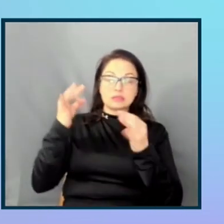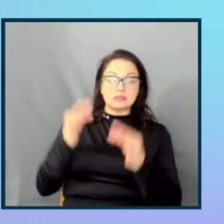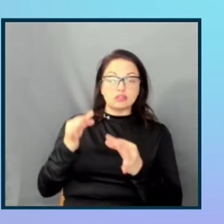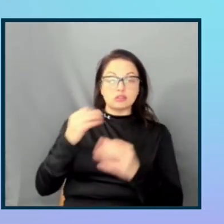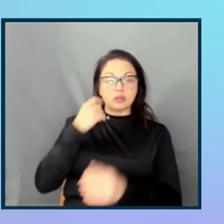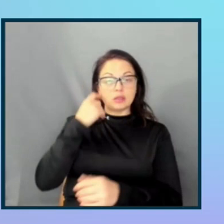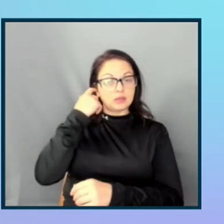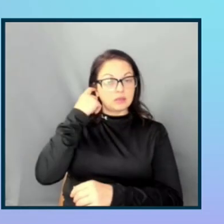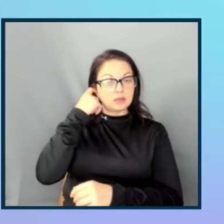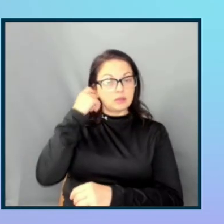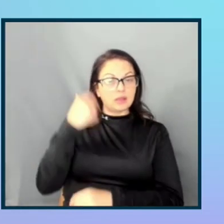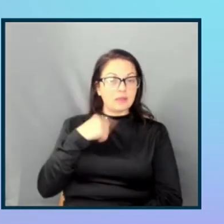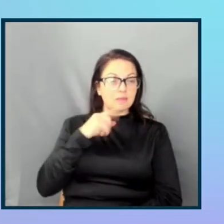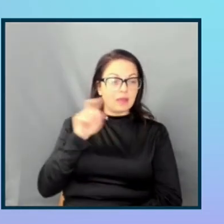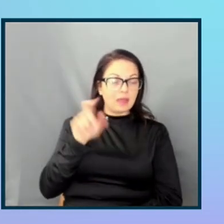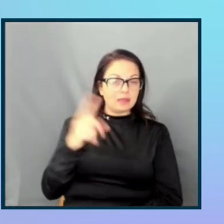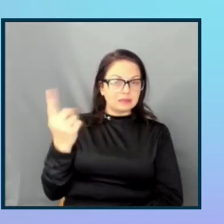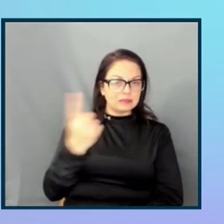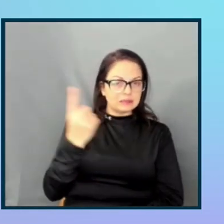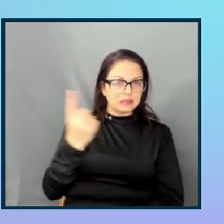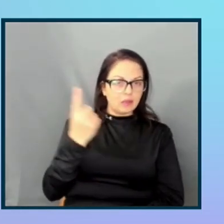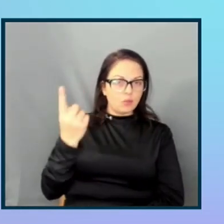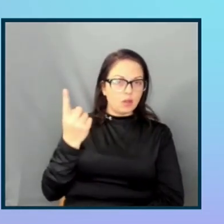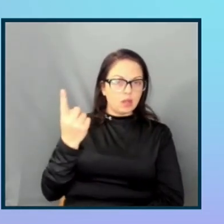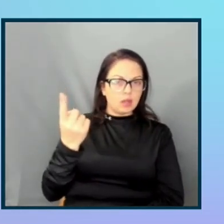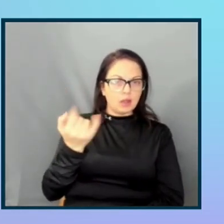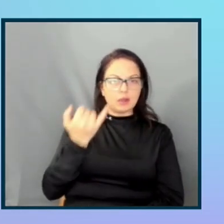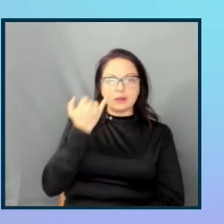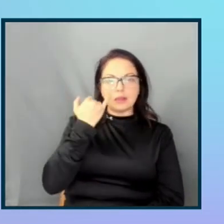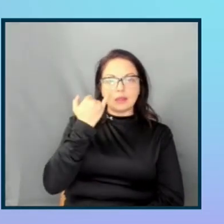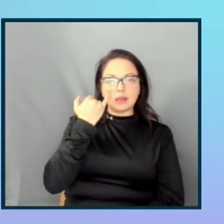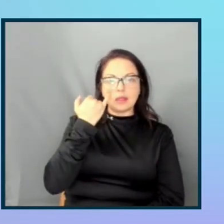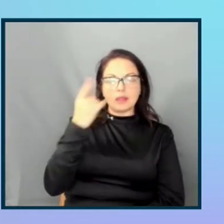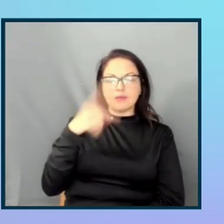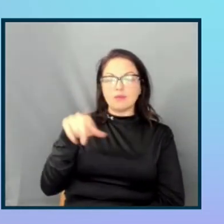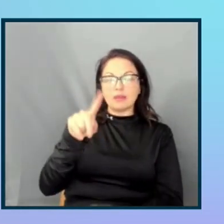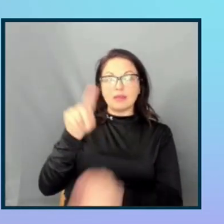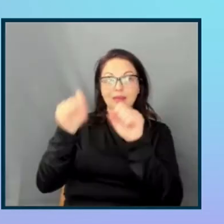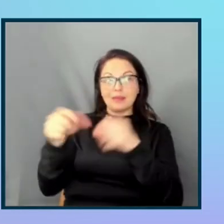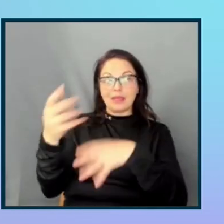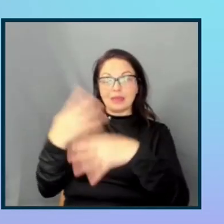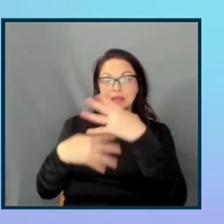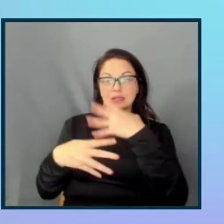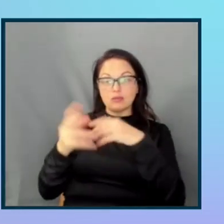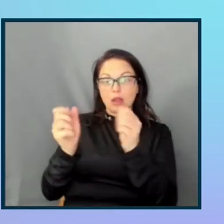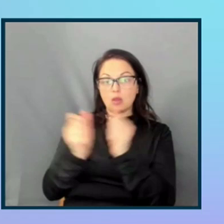Am I asking somebody with dyscalculia if they can actually interact with a numerical value on the site?